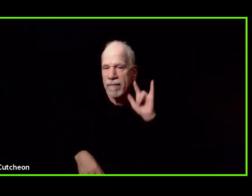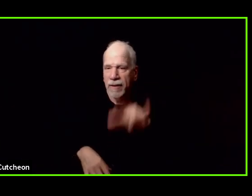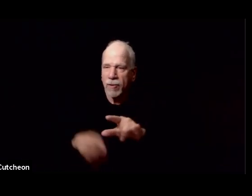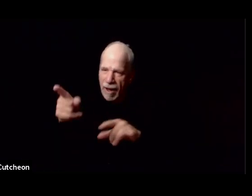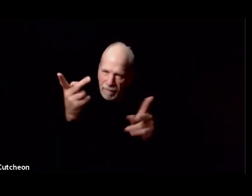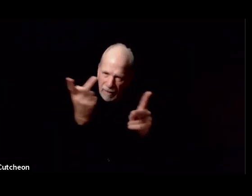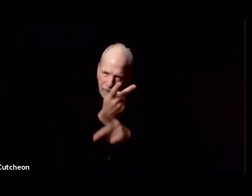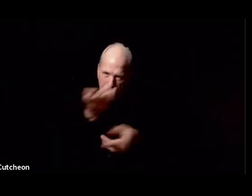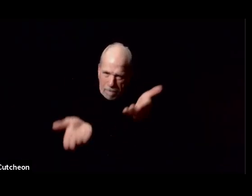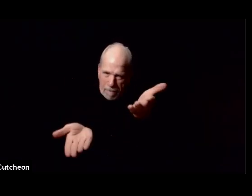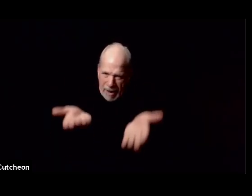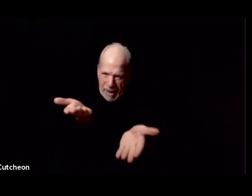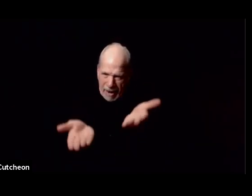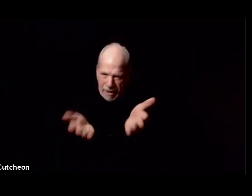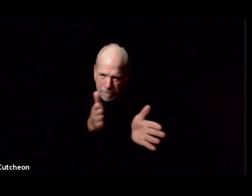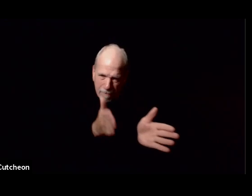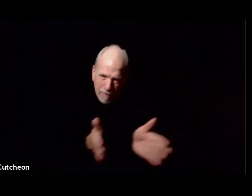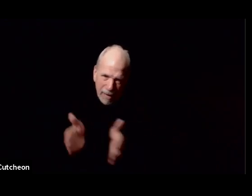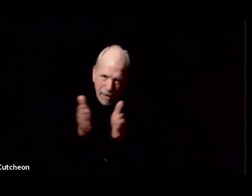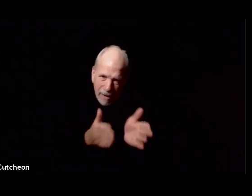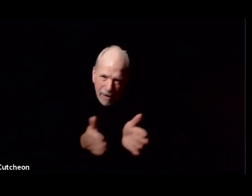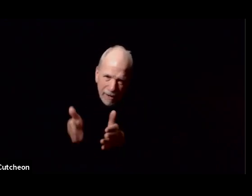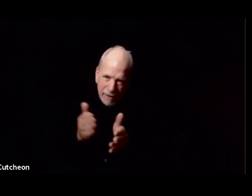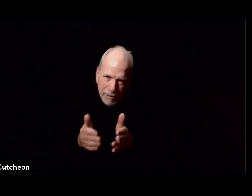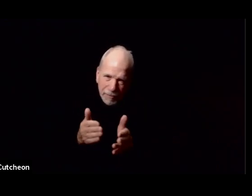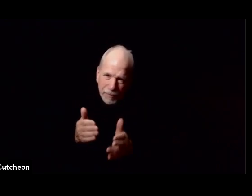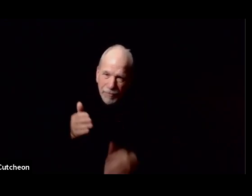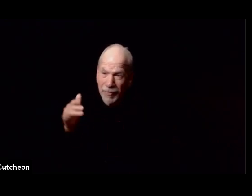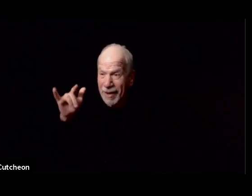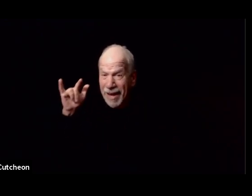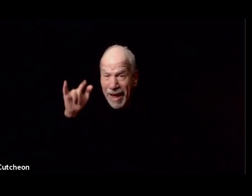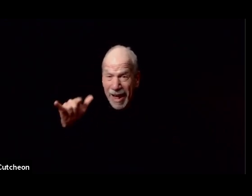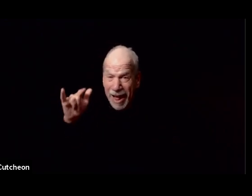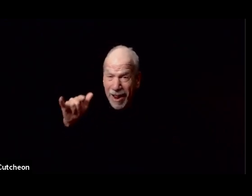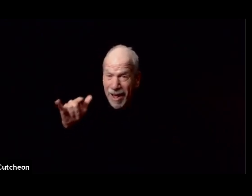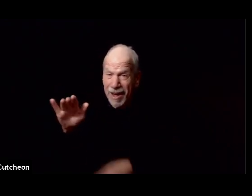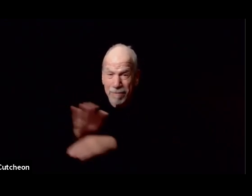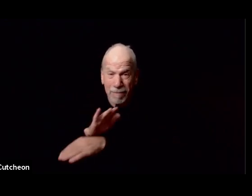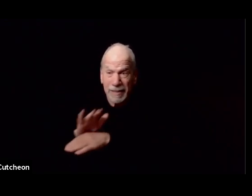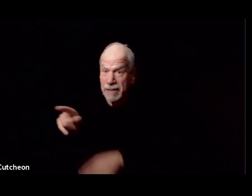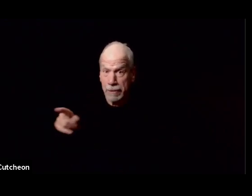think have done some really good things in trying to keep the public safe and that's